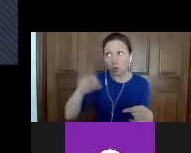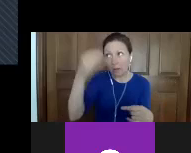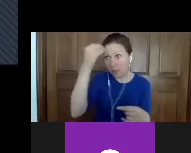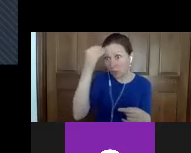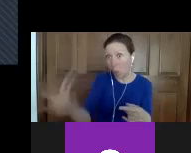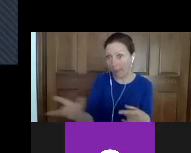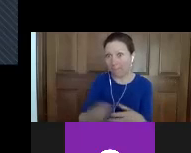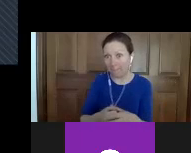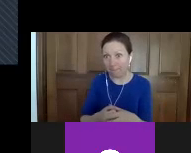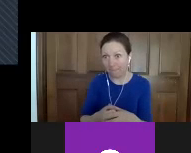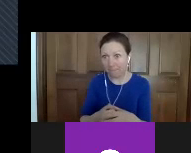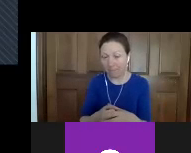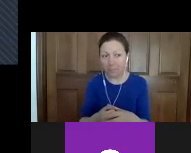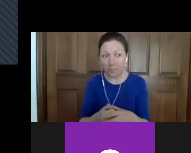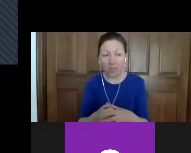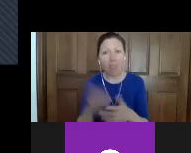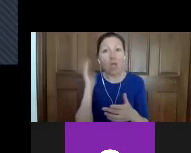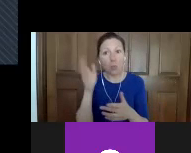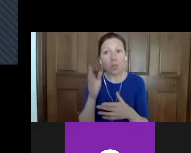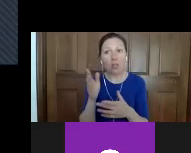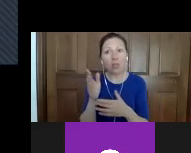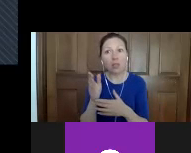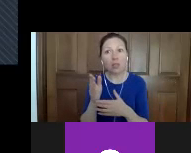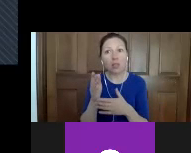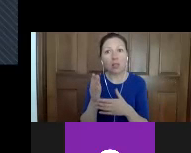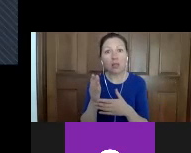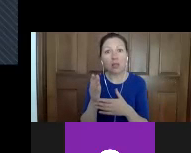because that does impose a direct threat.